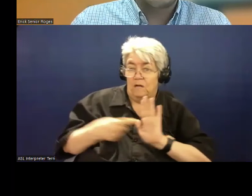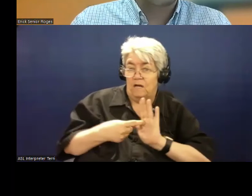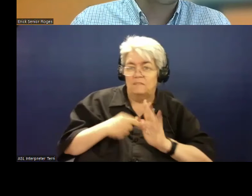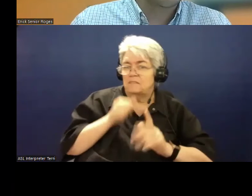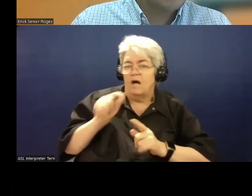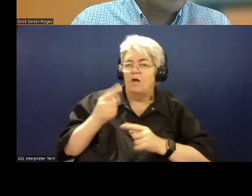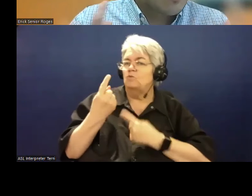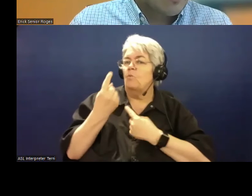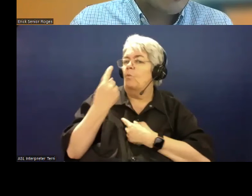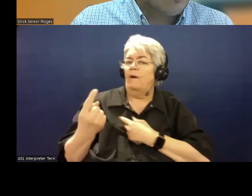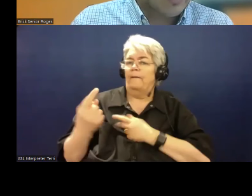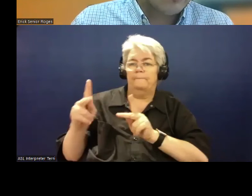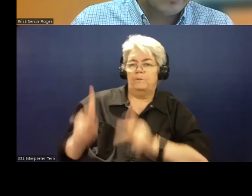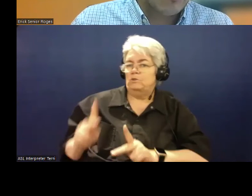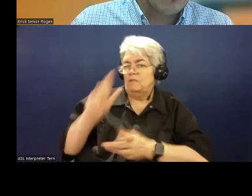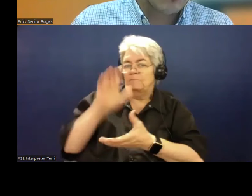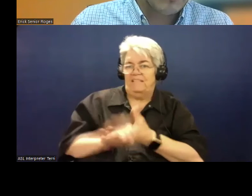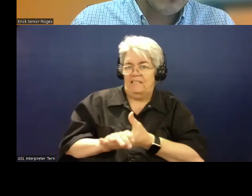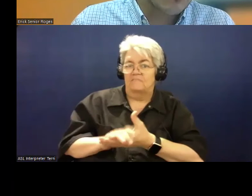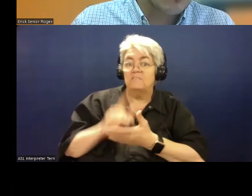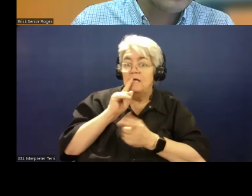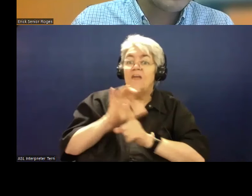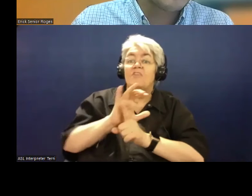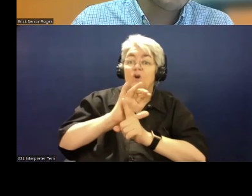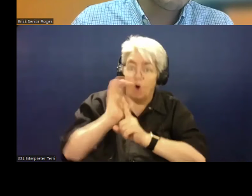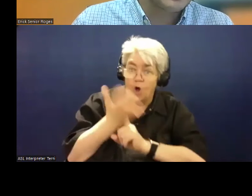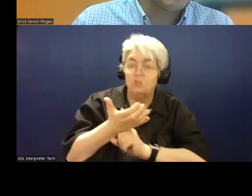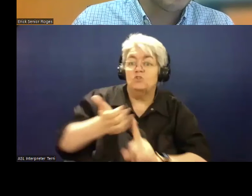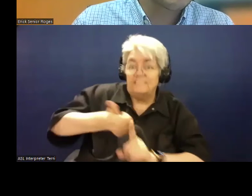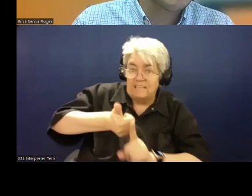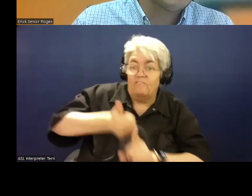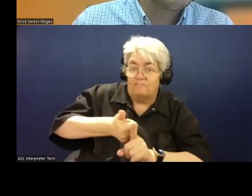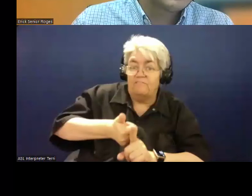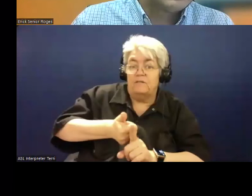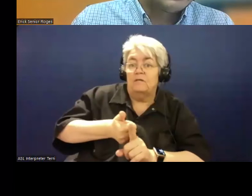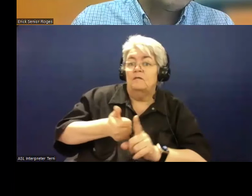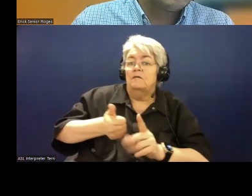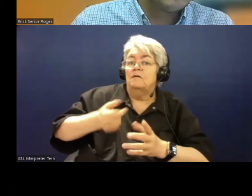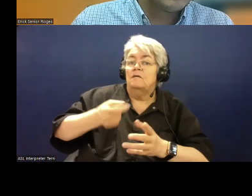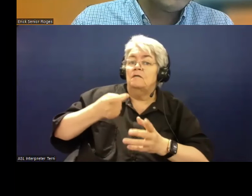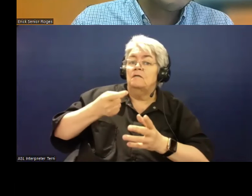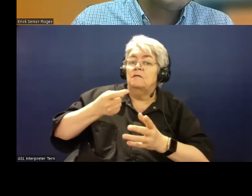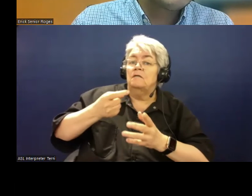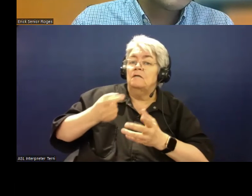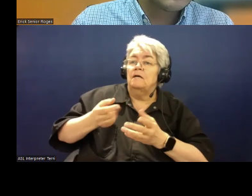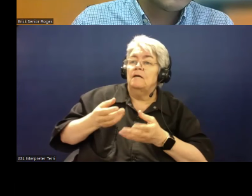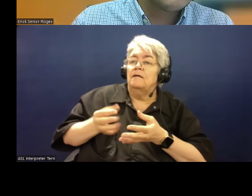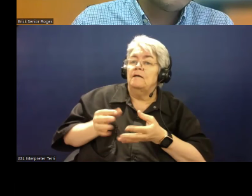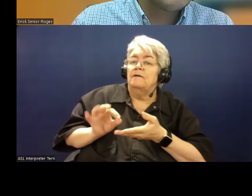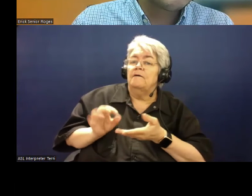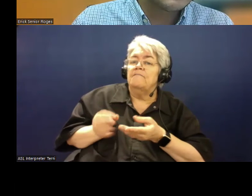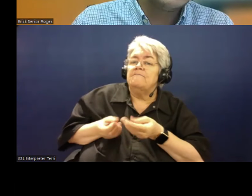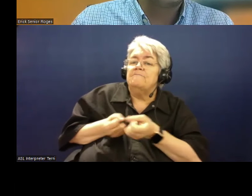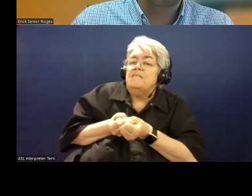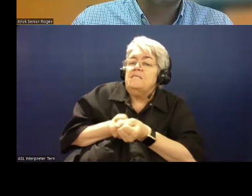BELIEF, IT IS SURROUNDED BY A CULTURAL STIGMA AND THAT MIGHT LEAD